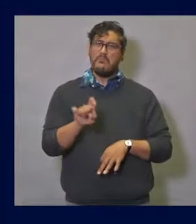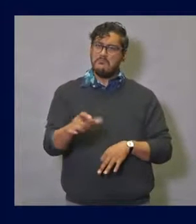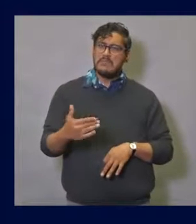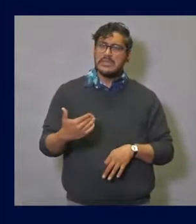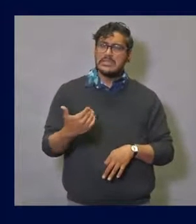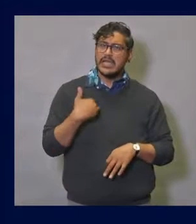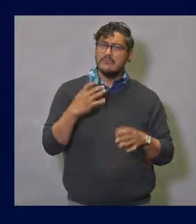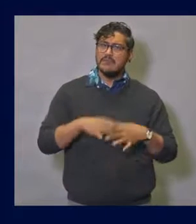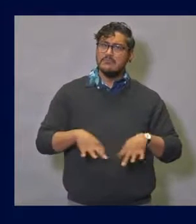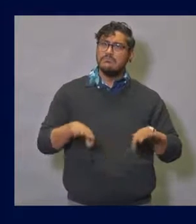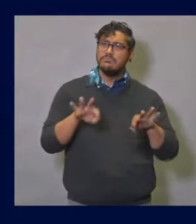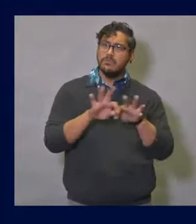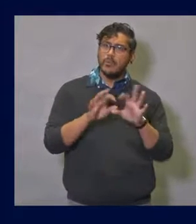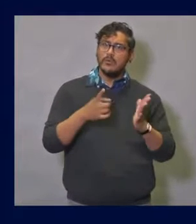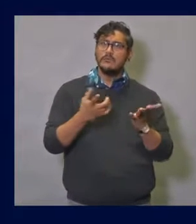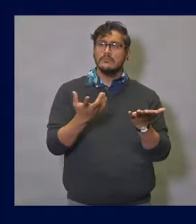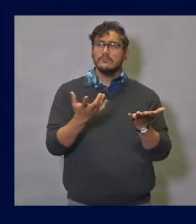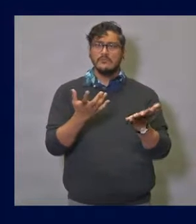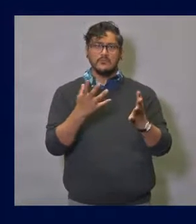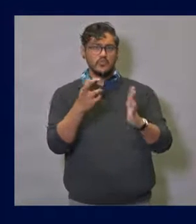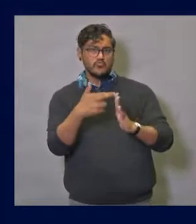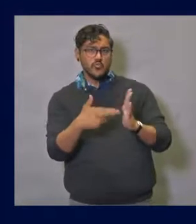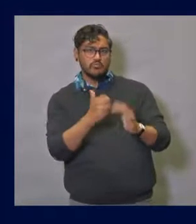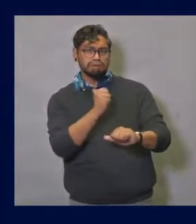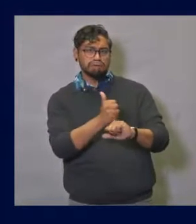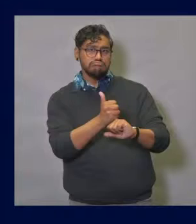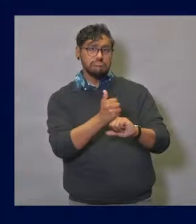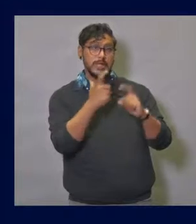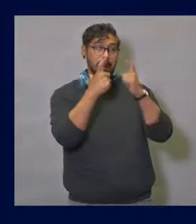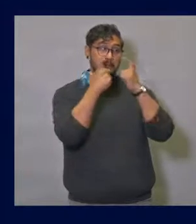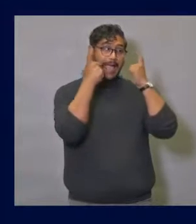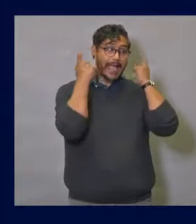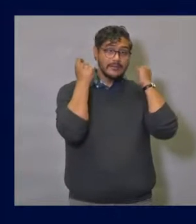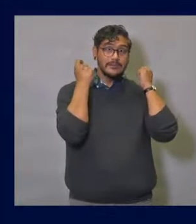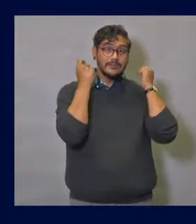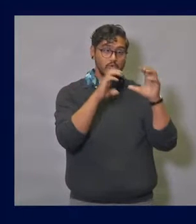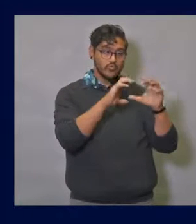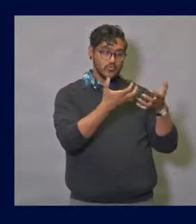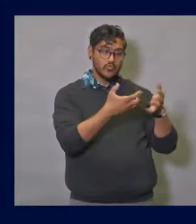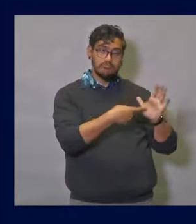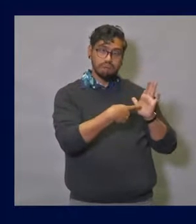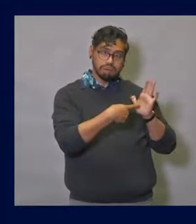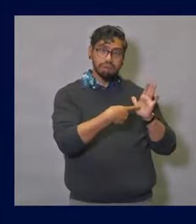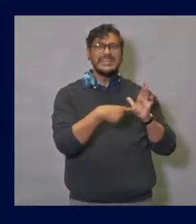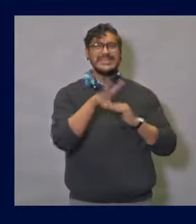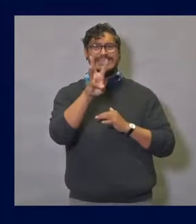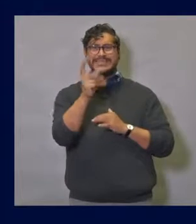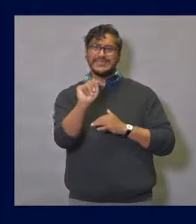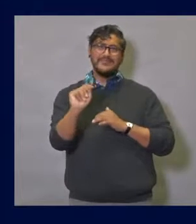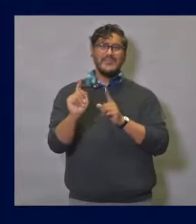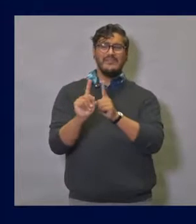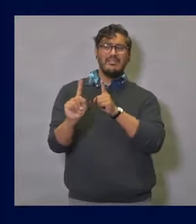IMPLEMENT CRITICAL MITIGATION LAWYERS, INCLUDING REQUIRING